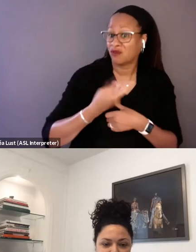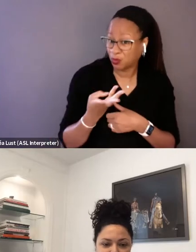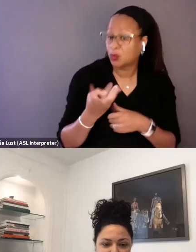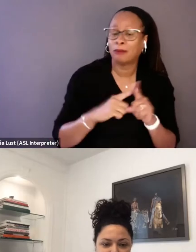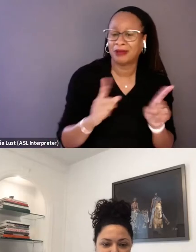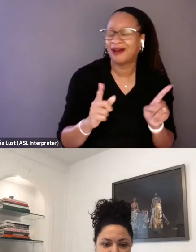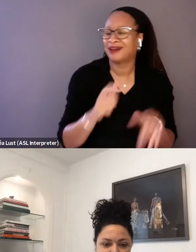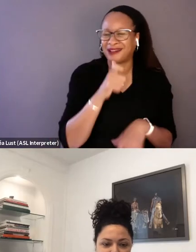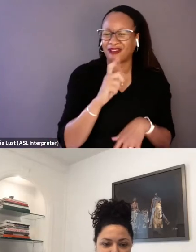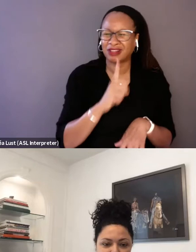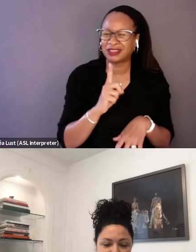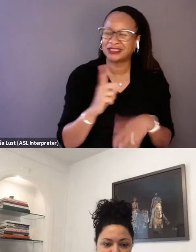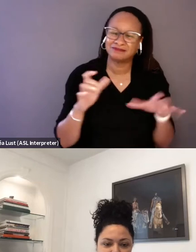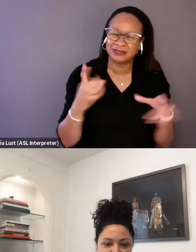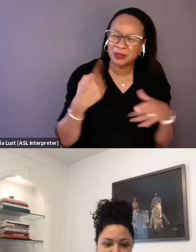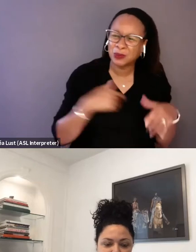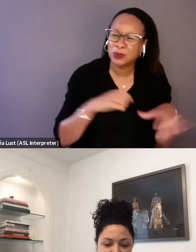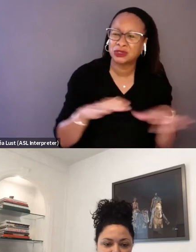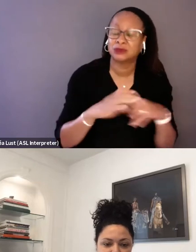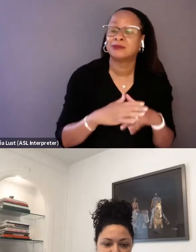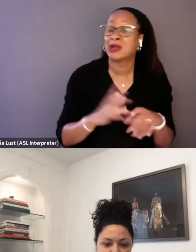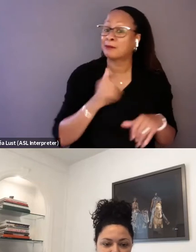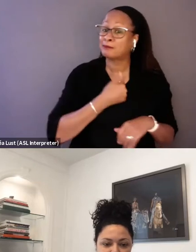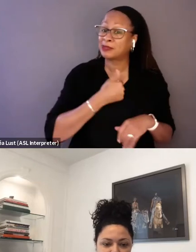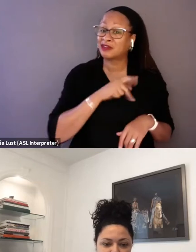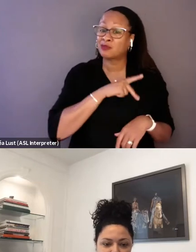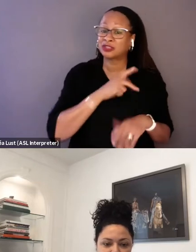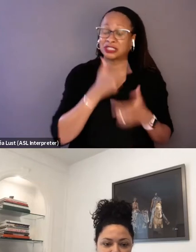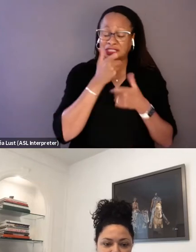and I was interested in doing something that didn't feel